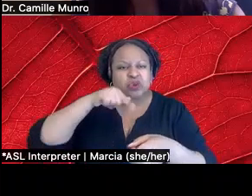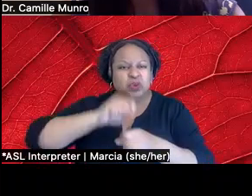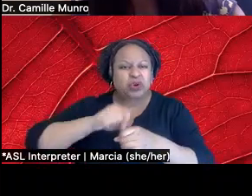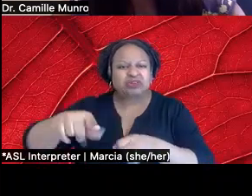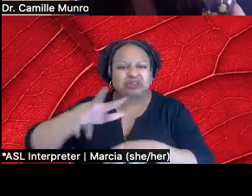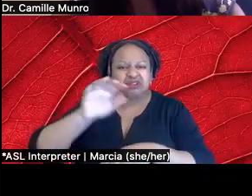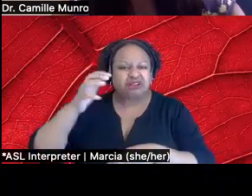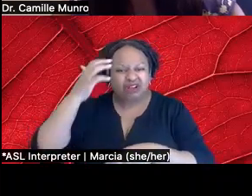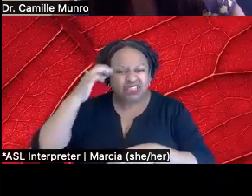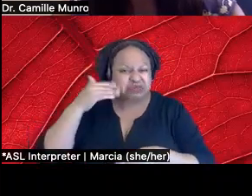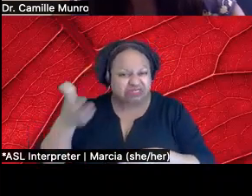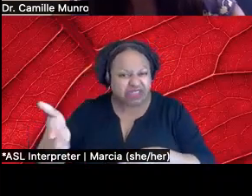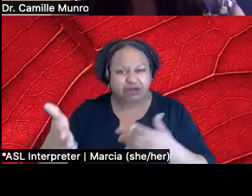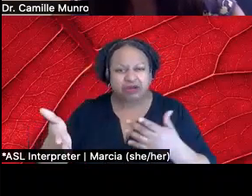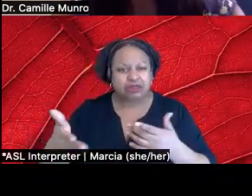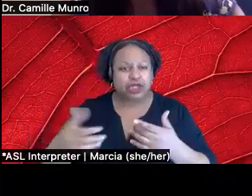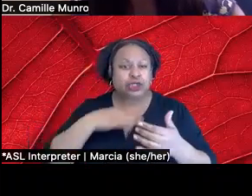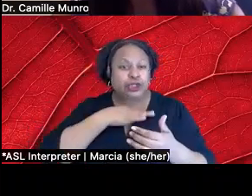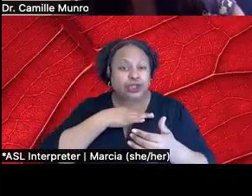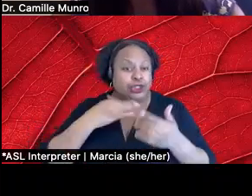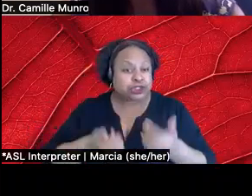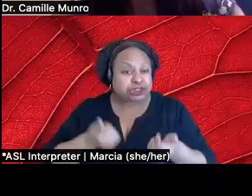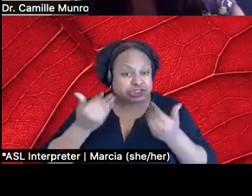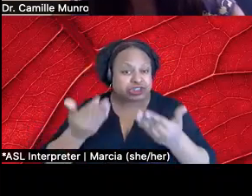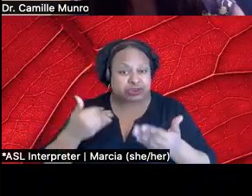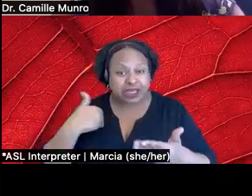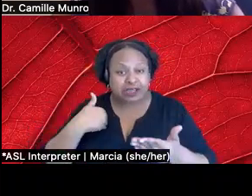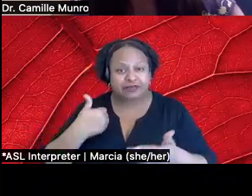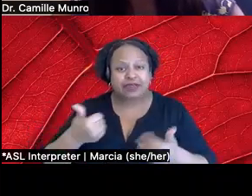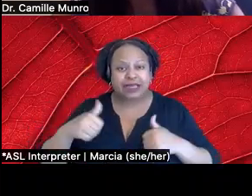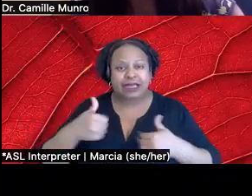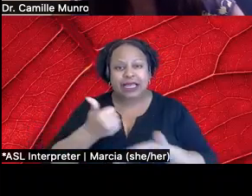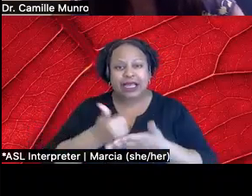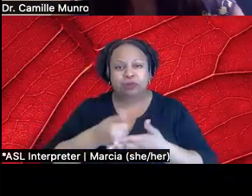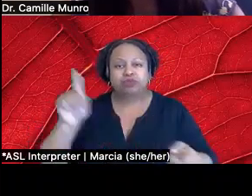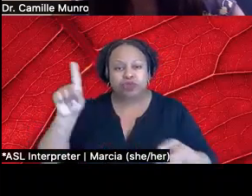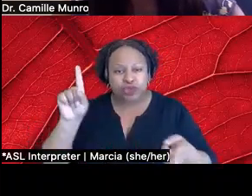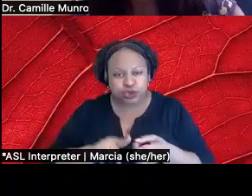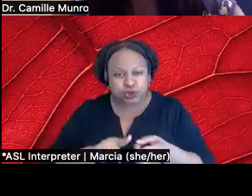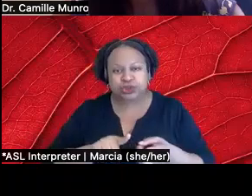What recommendations do you have for helping reduce the culture of stigma in health care?